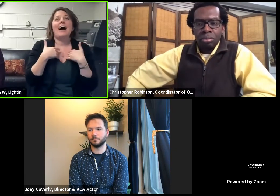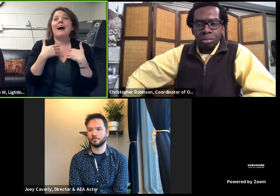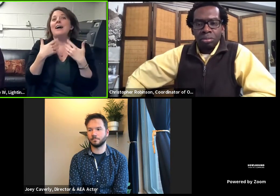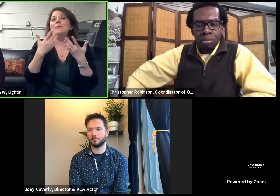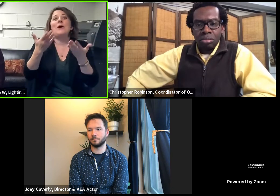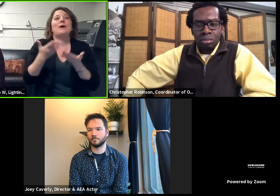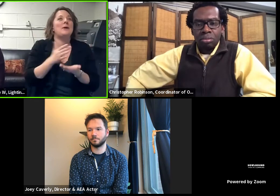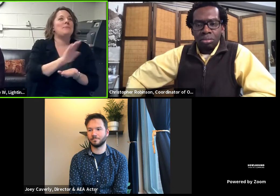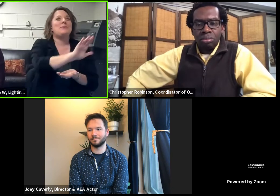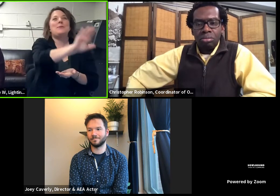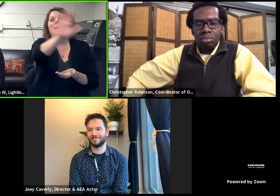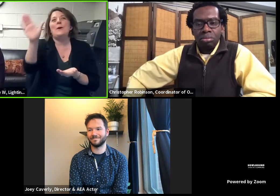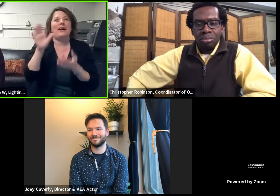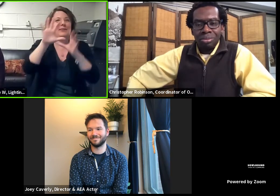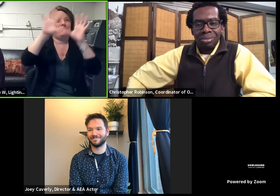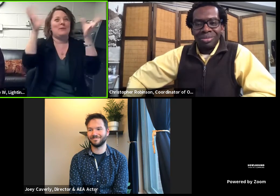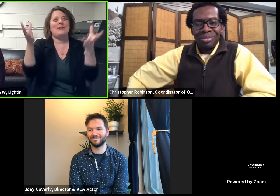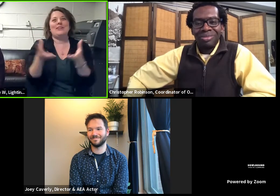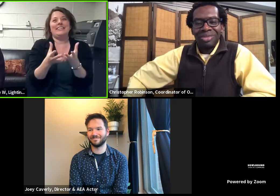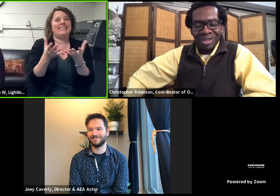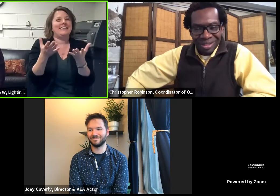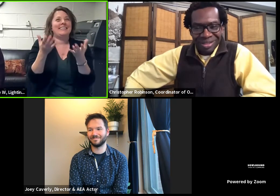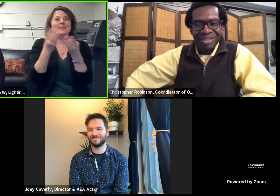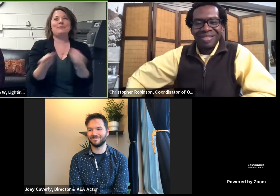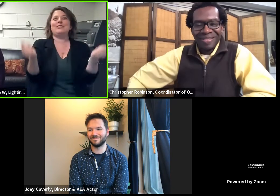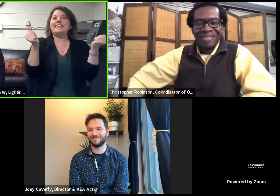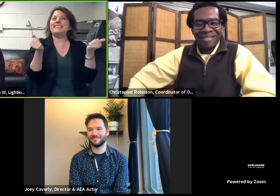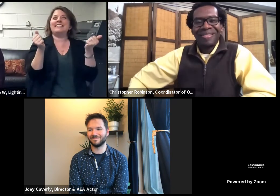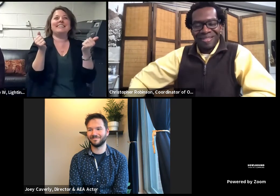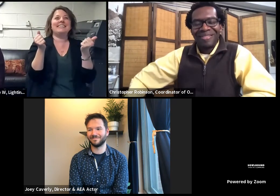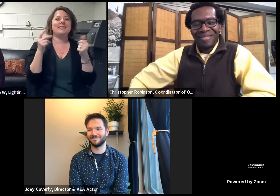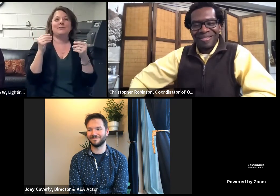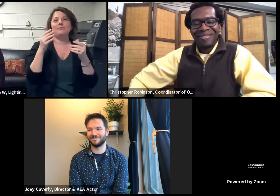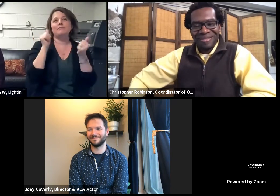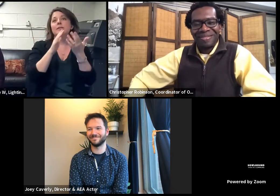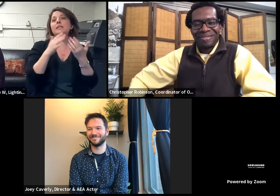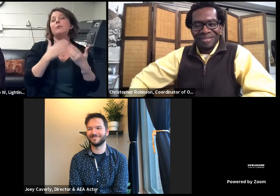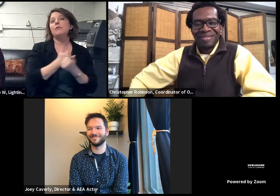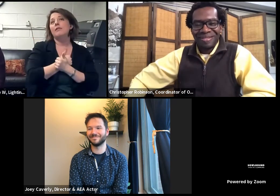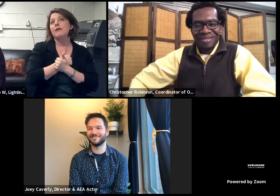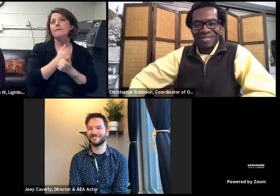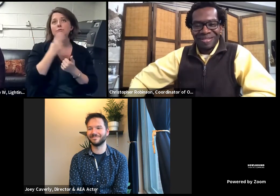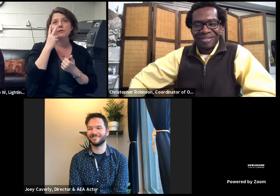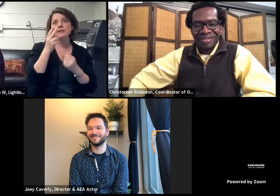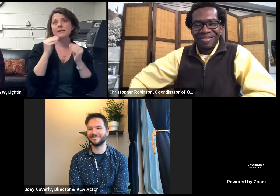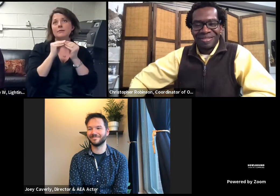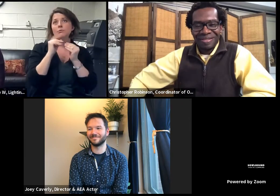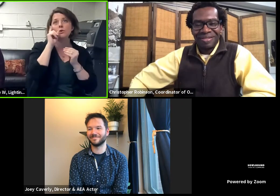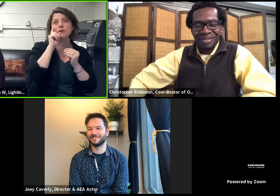So, I mean, I'm open to the world (chuckles) of, you know, other people have different ideas,